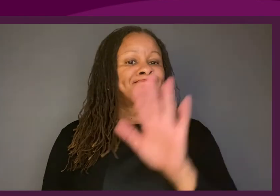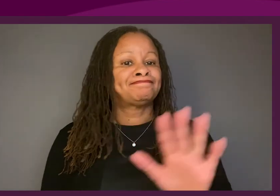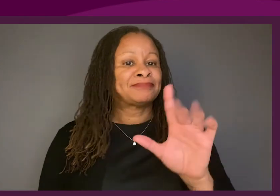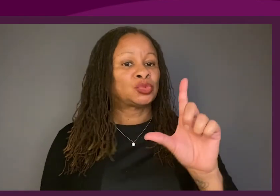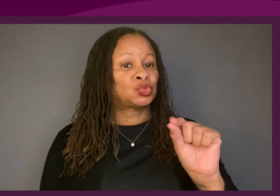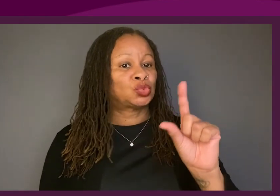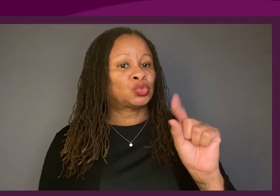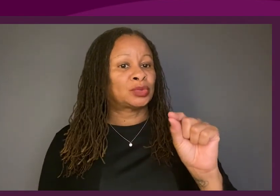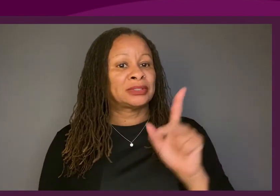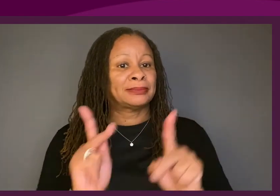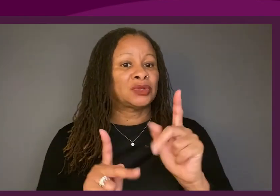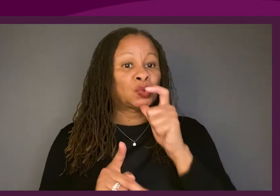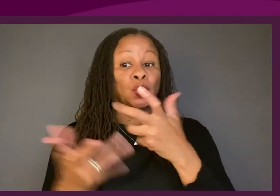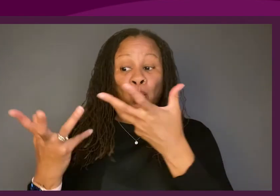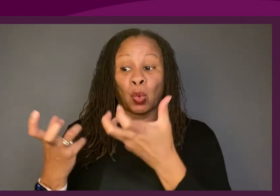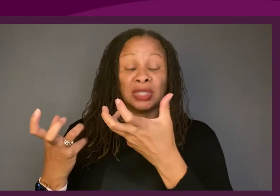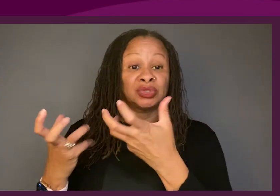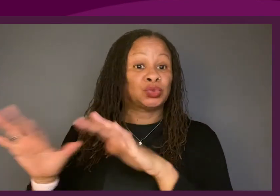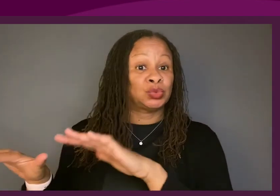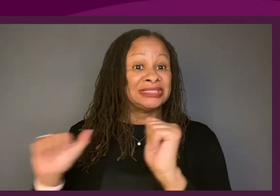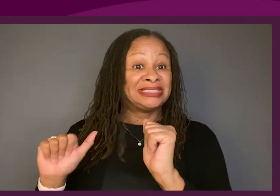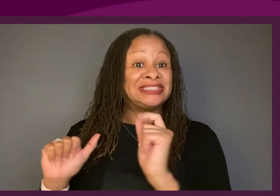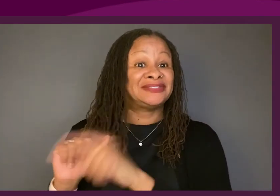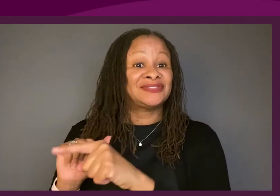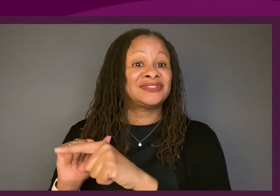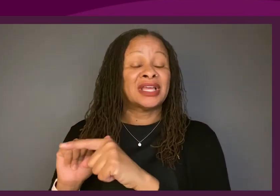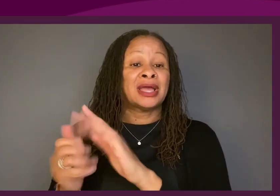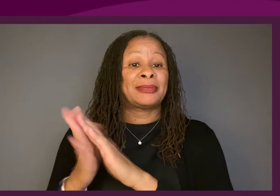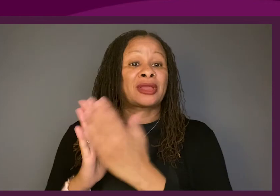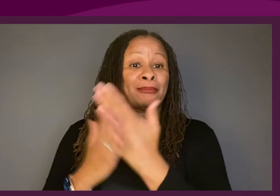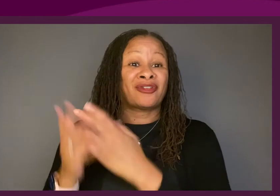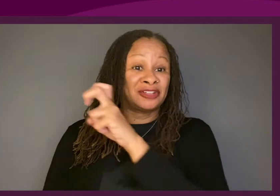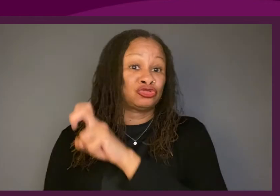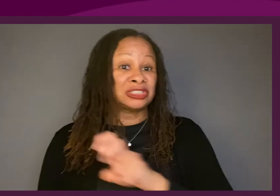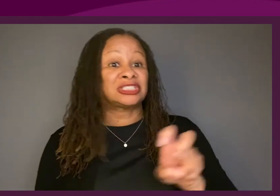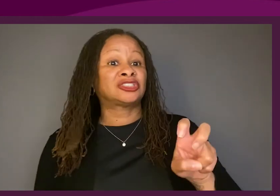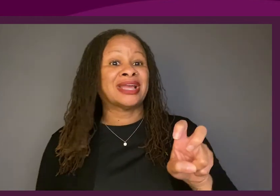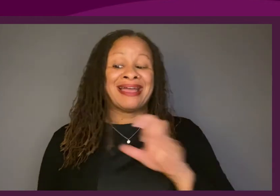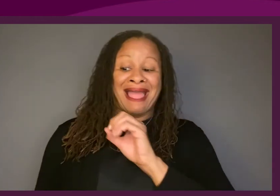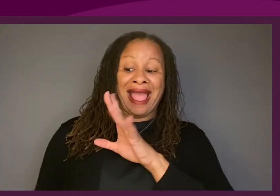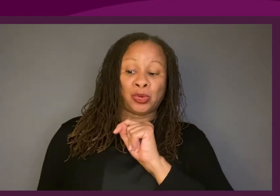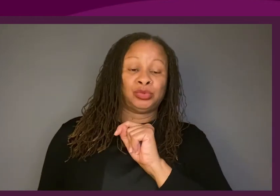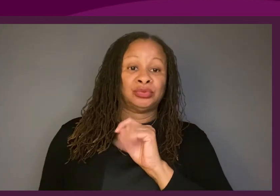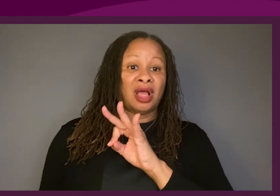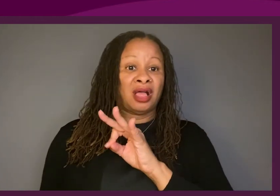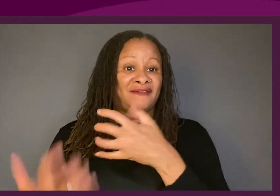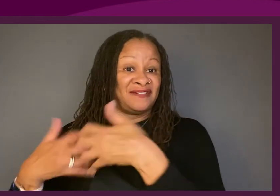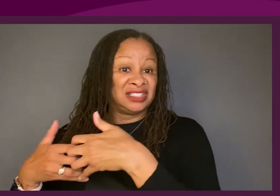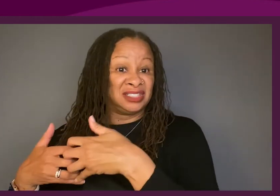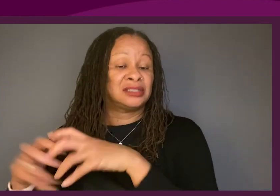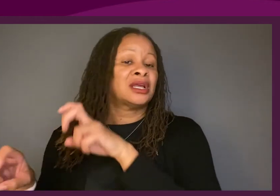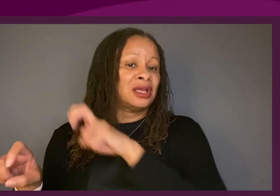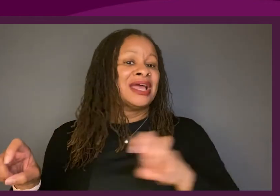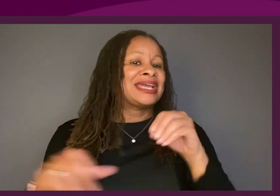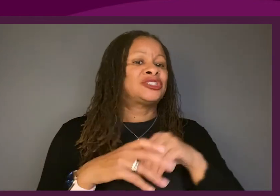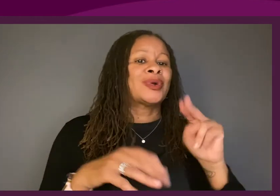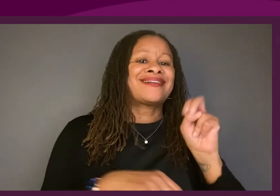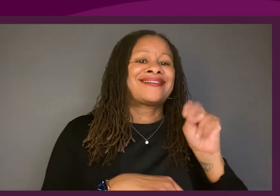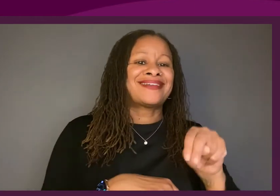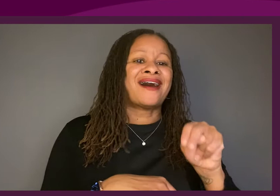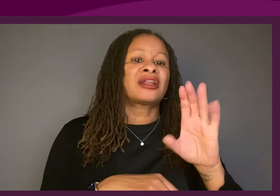out of those facilities and into a non-congregate setting earlier this year.